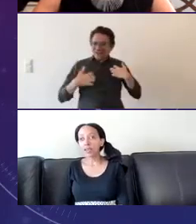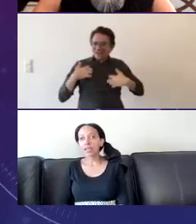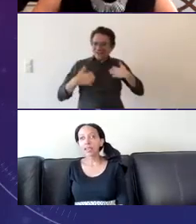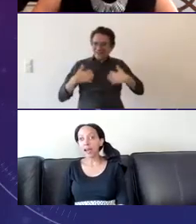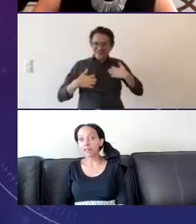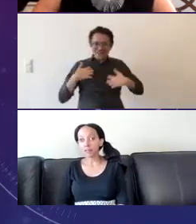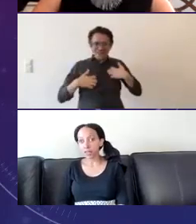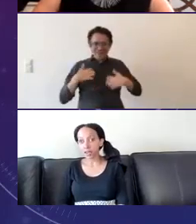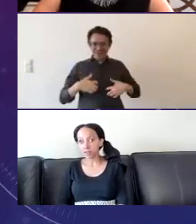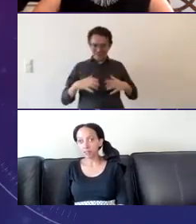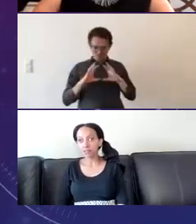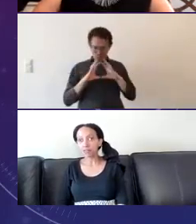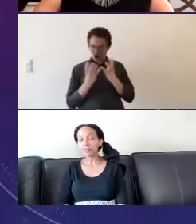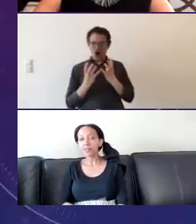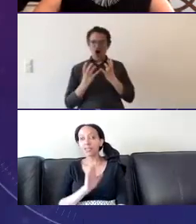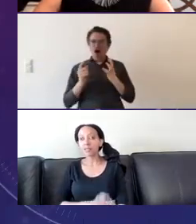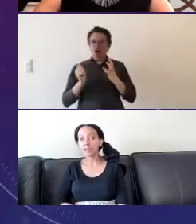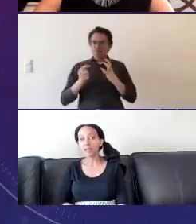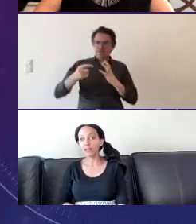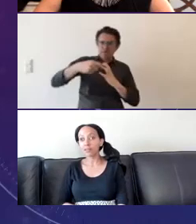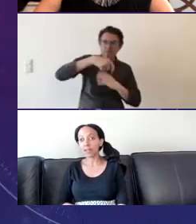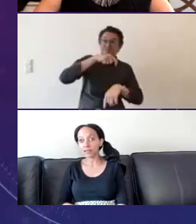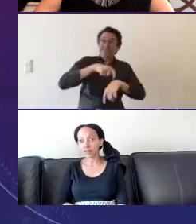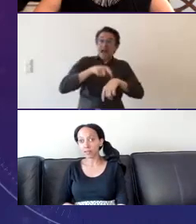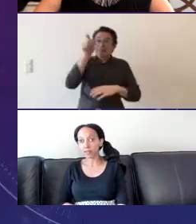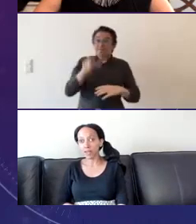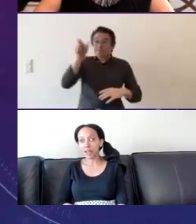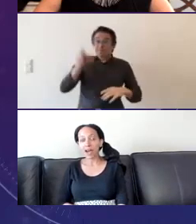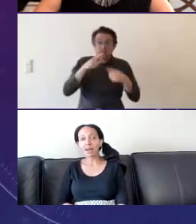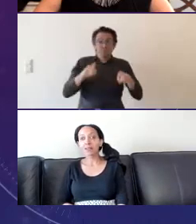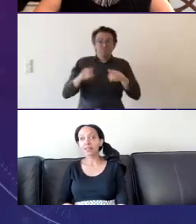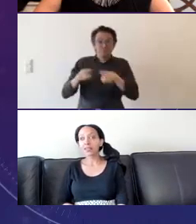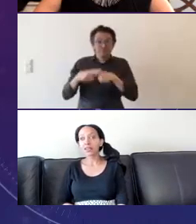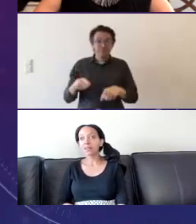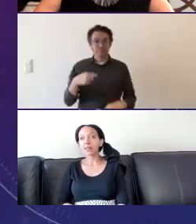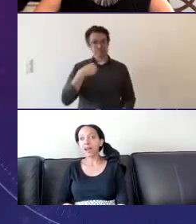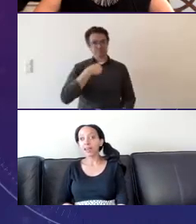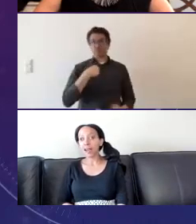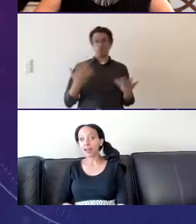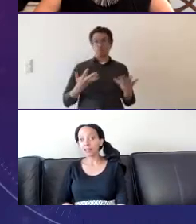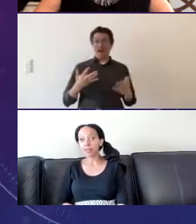California speaking from my living room I'm sitting on a black couch with a